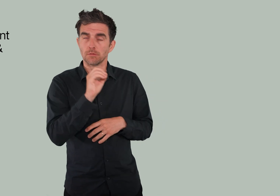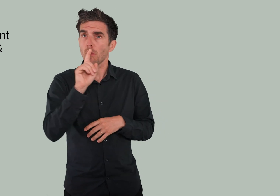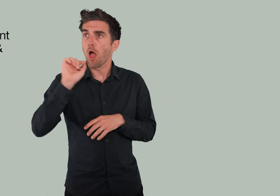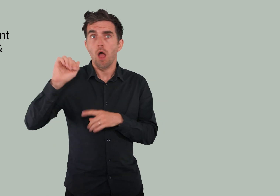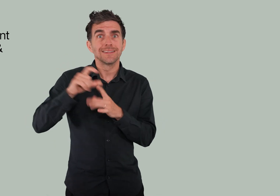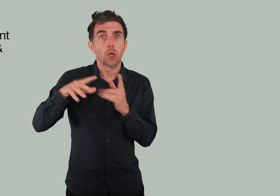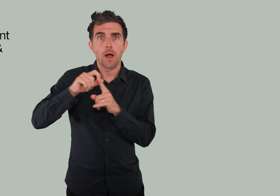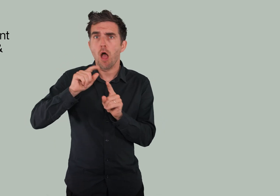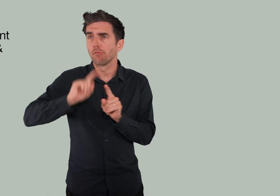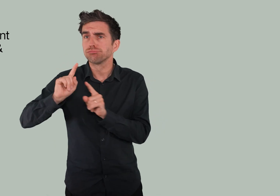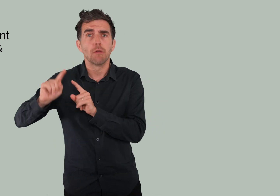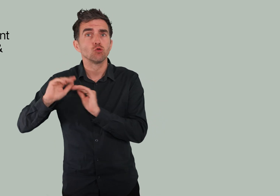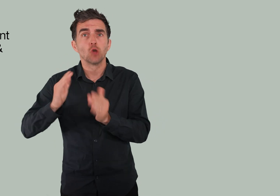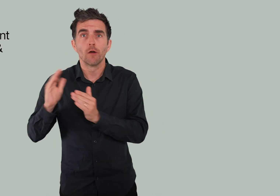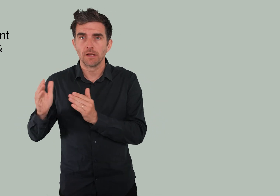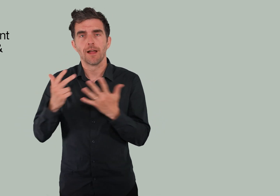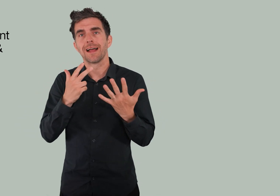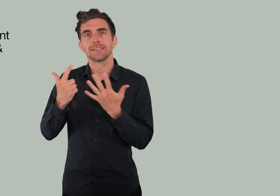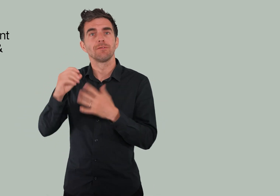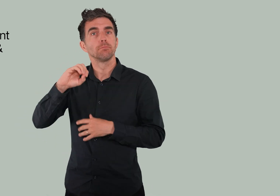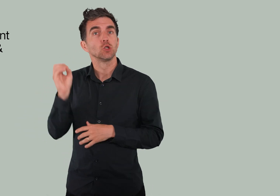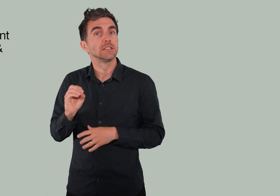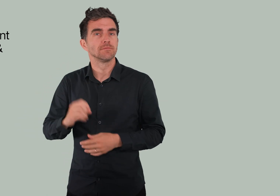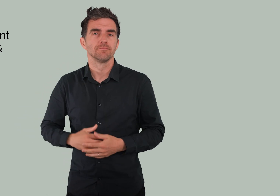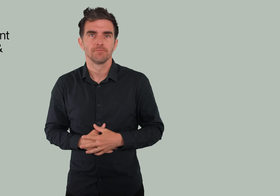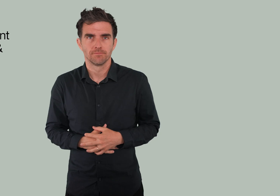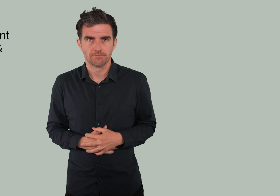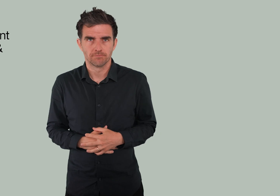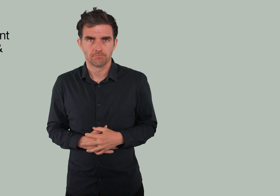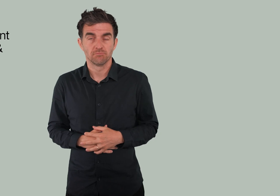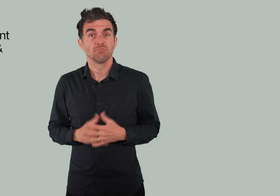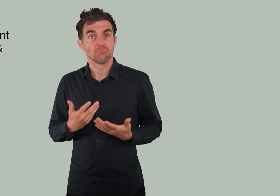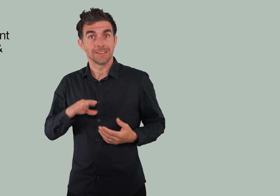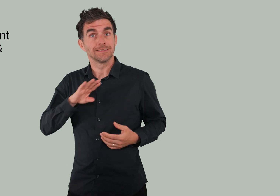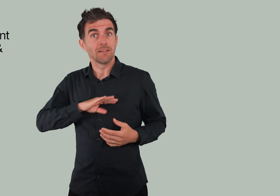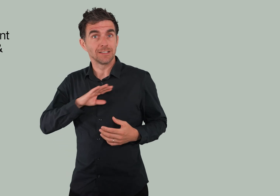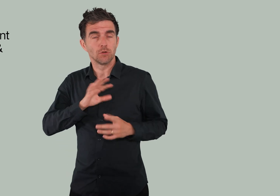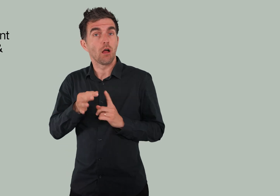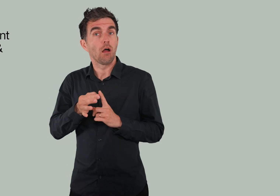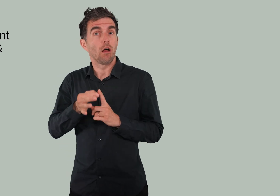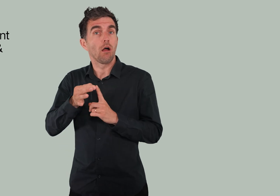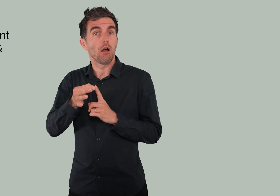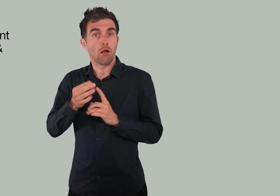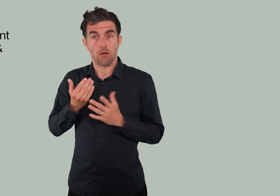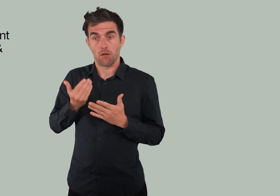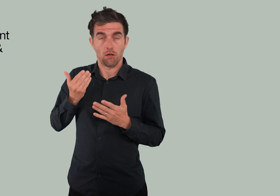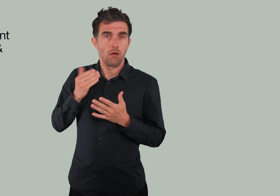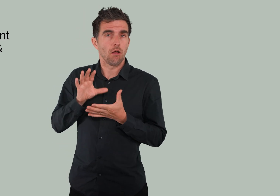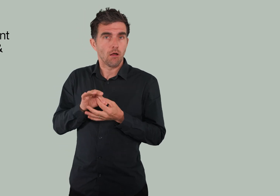compared to 87 per cent for DWP overall. Satisfaction has improved in recent years